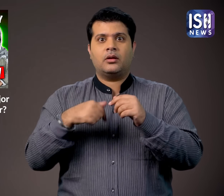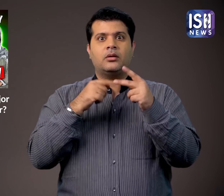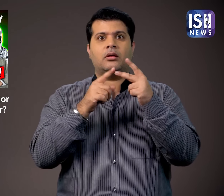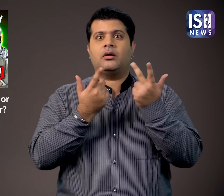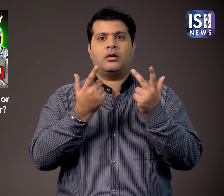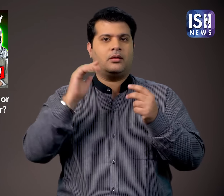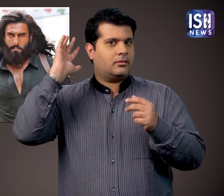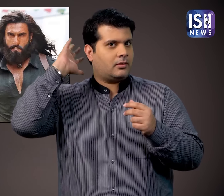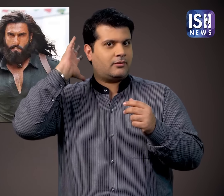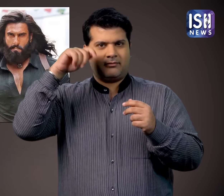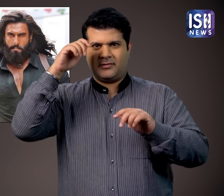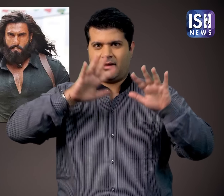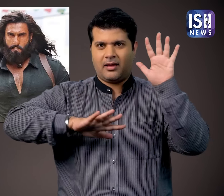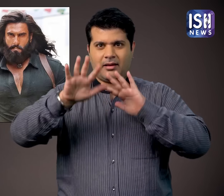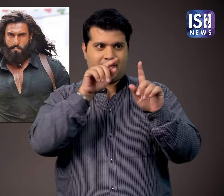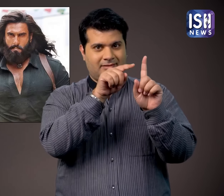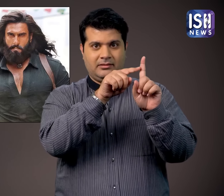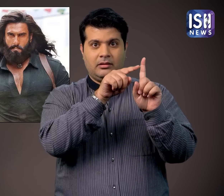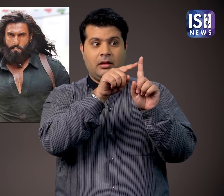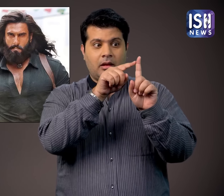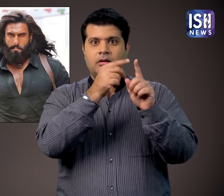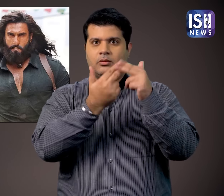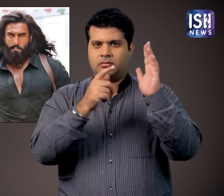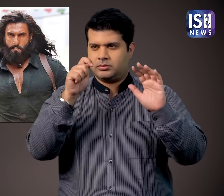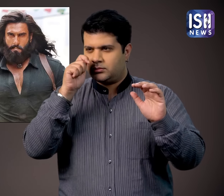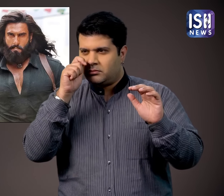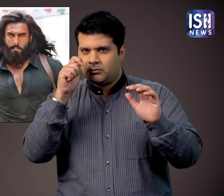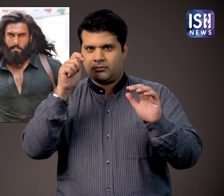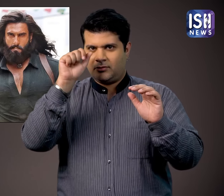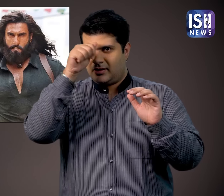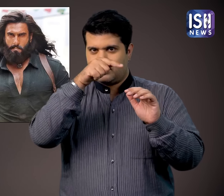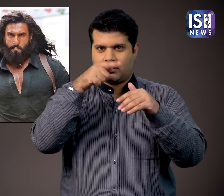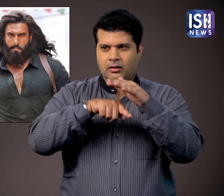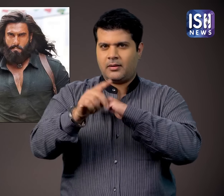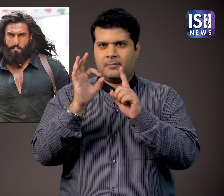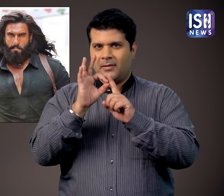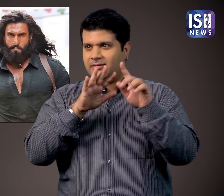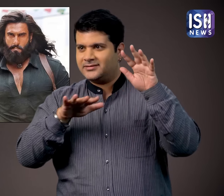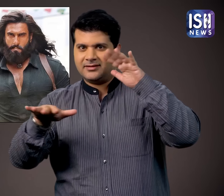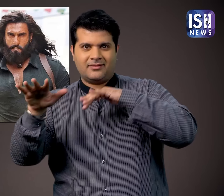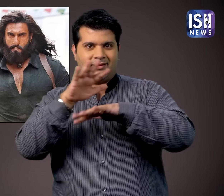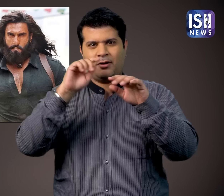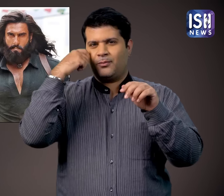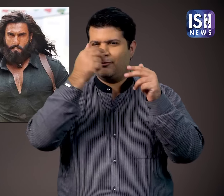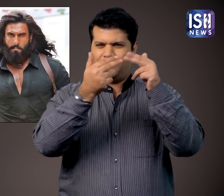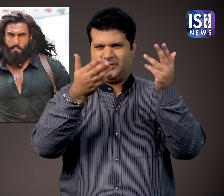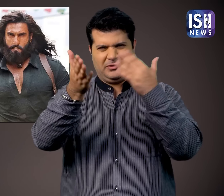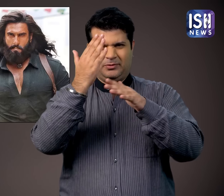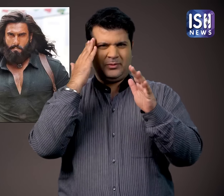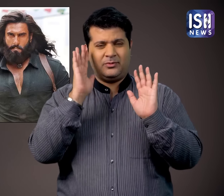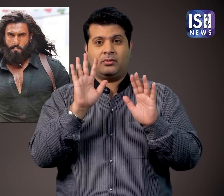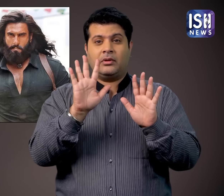Now I am going to talk about Ranveer Singh's charachter, who, in the film, plays the role of an India's spy in Pakistan.